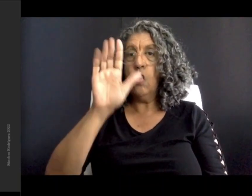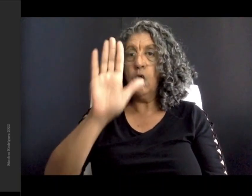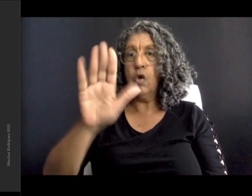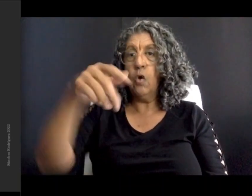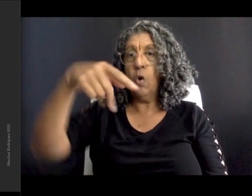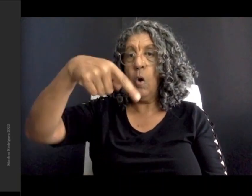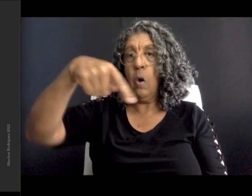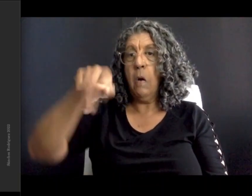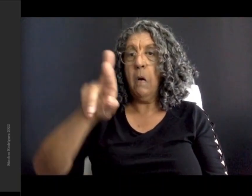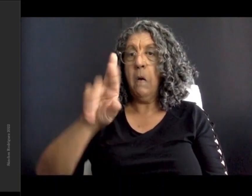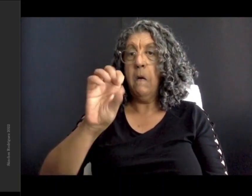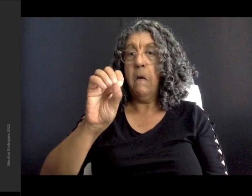and you can find your profile